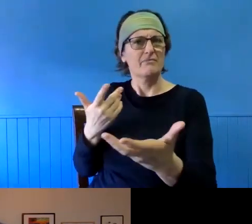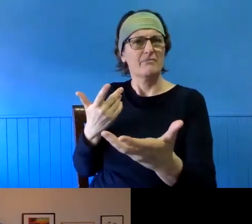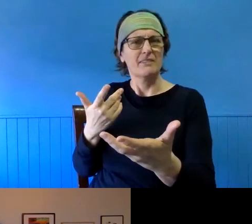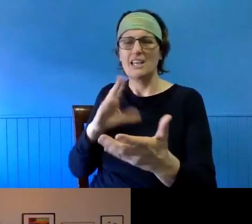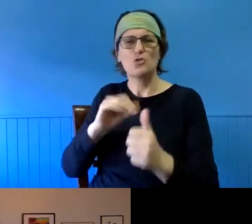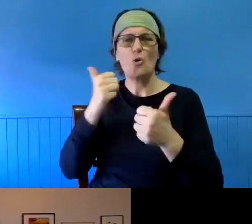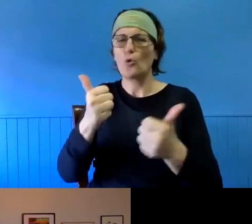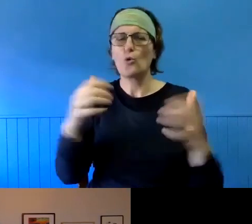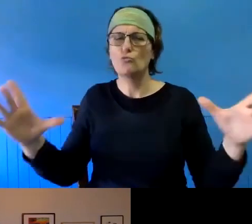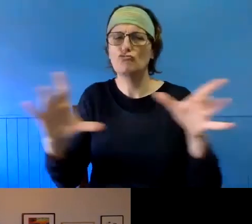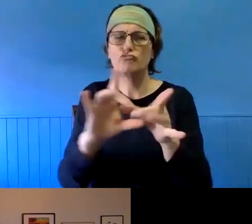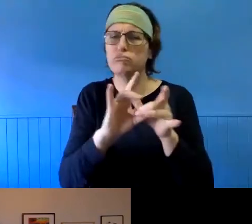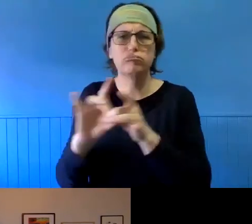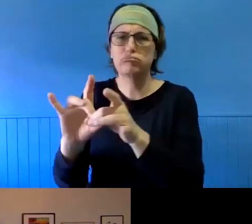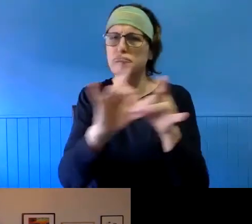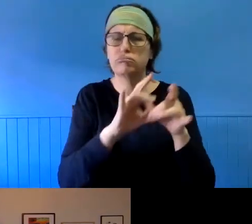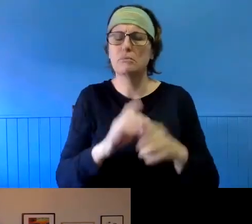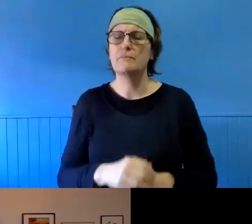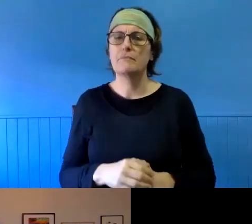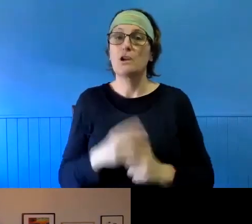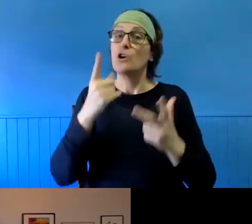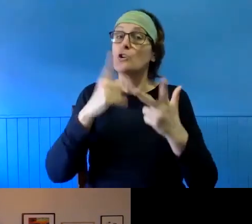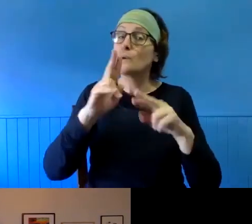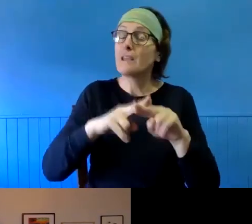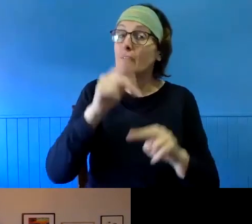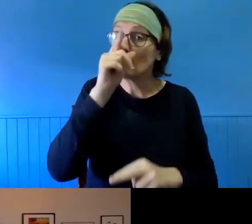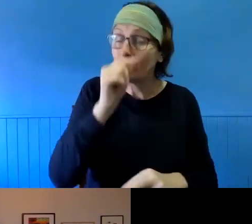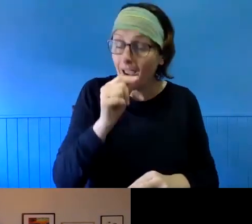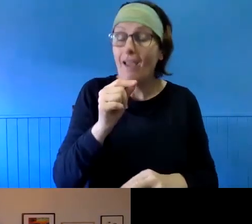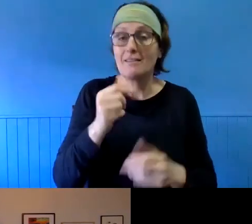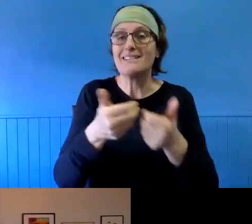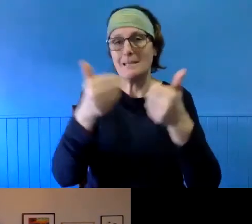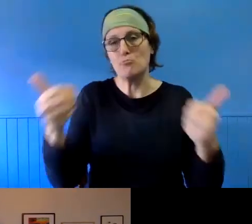So my recommendation is, if you can, you know, have it separate.